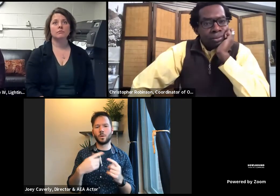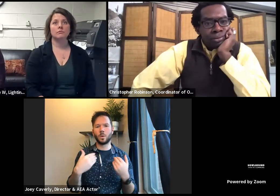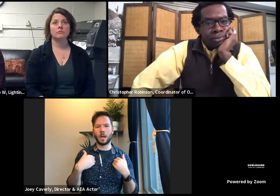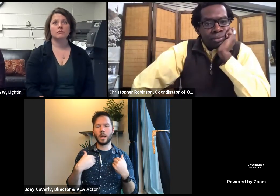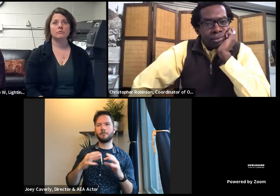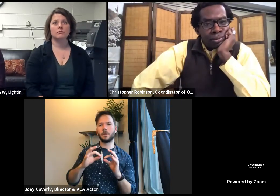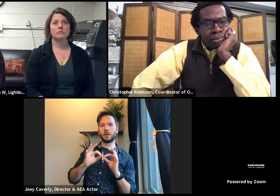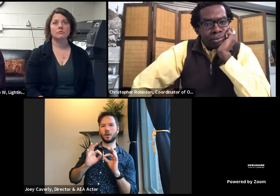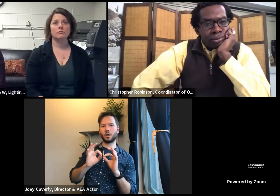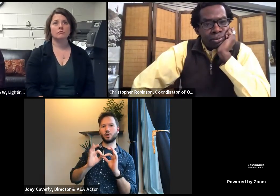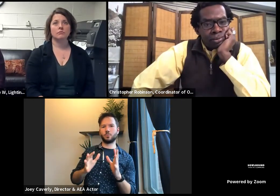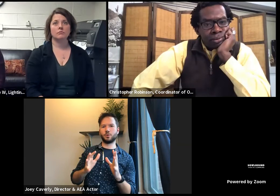This is Joey. I'll say something.